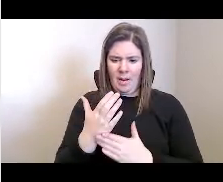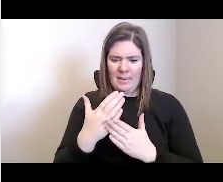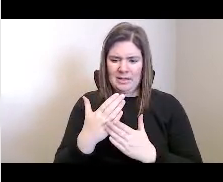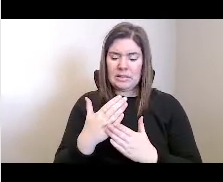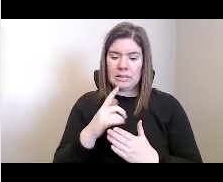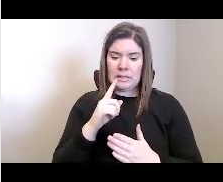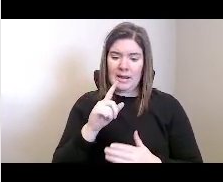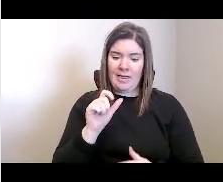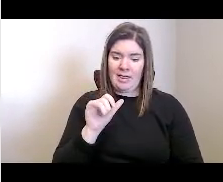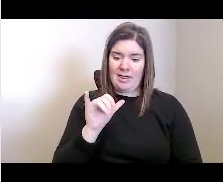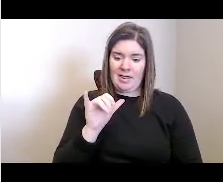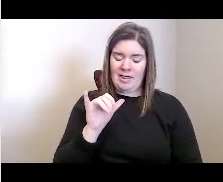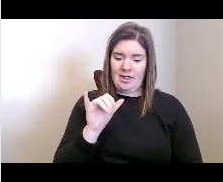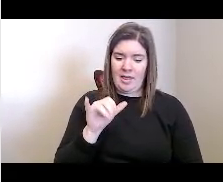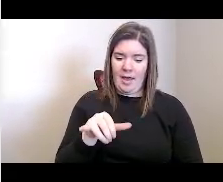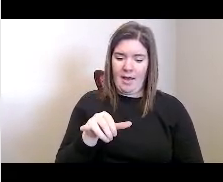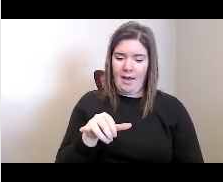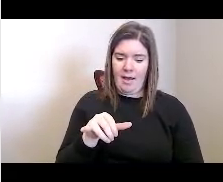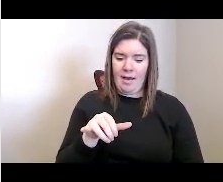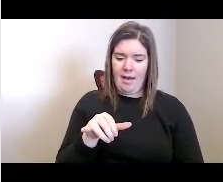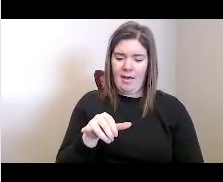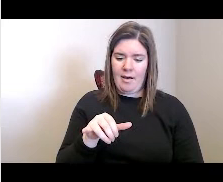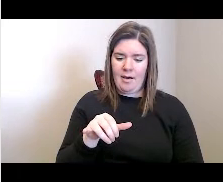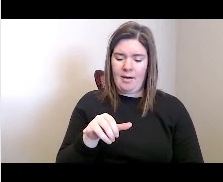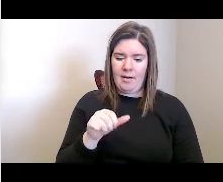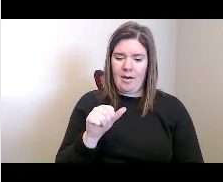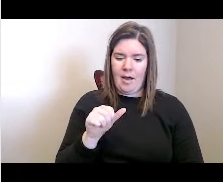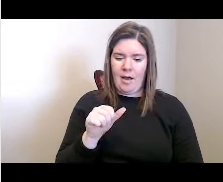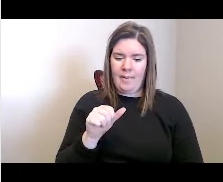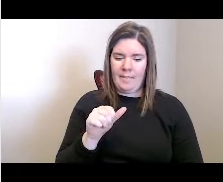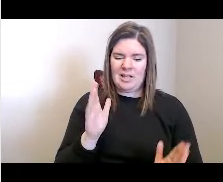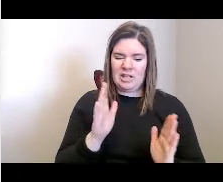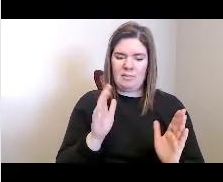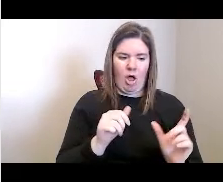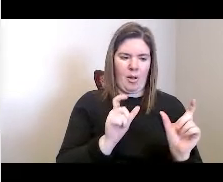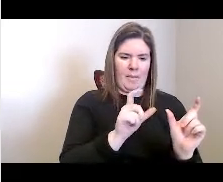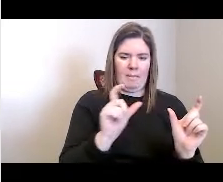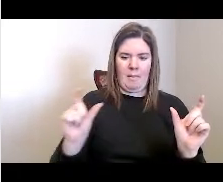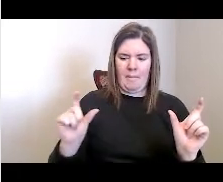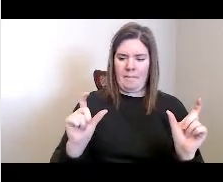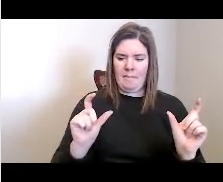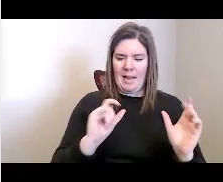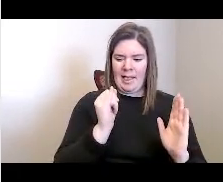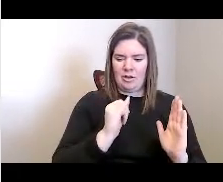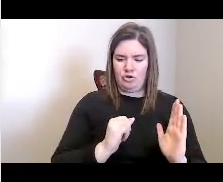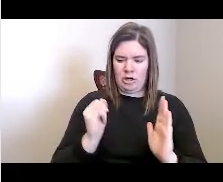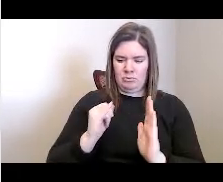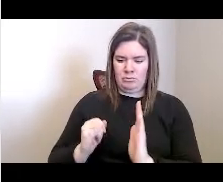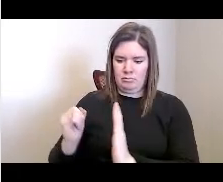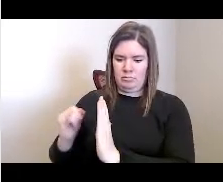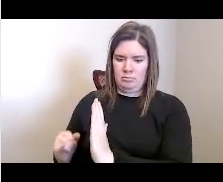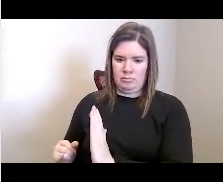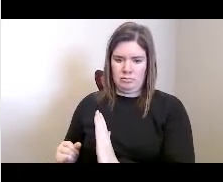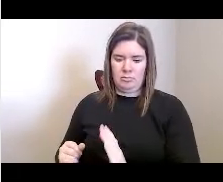made up of lots of little illustrations. So, I can click on some of these pieces.